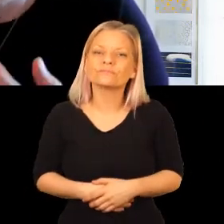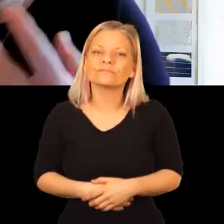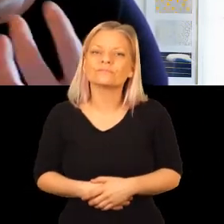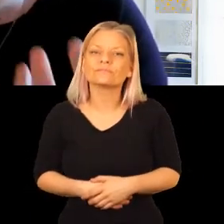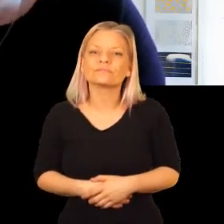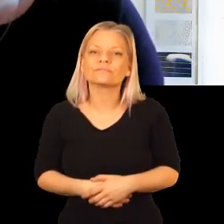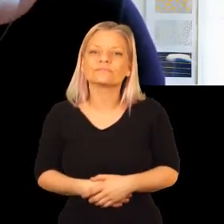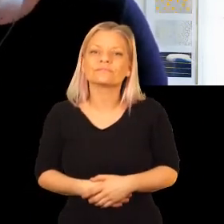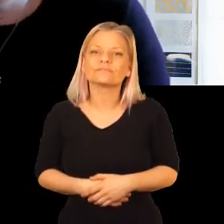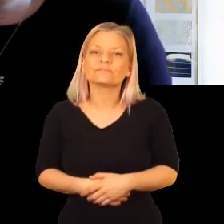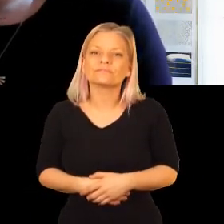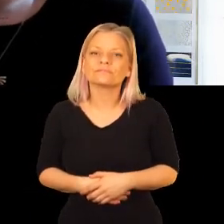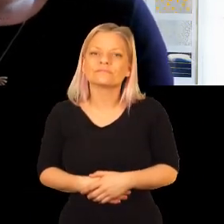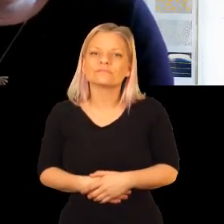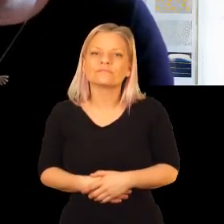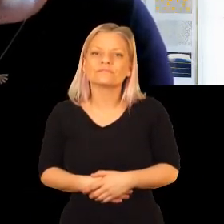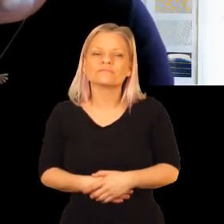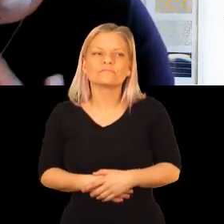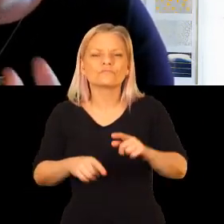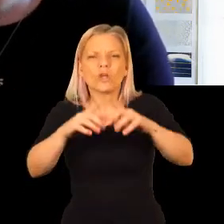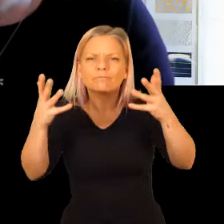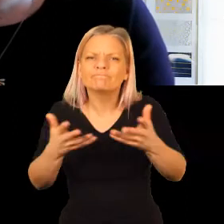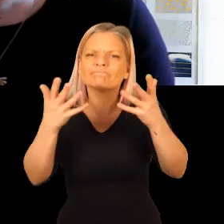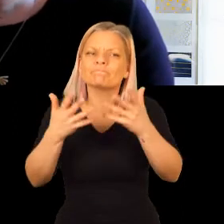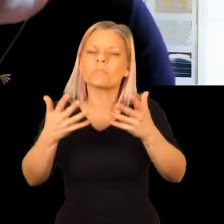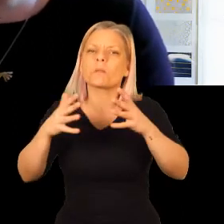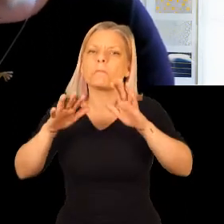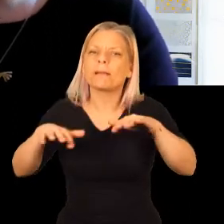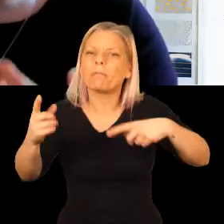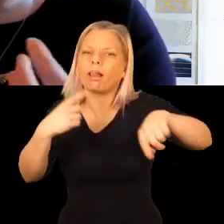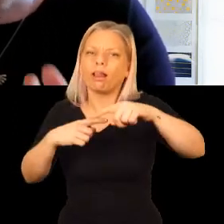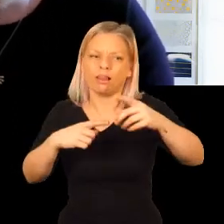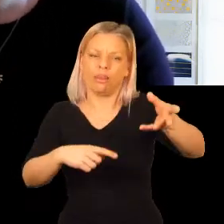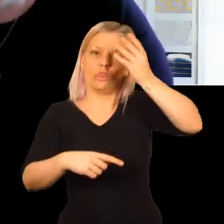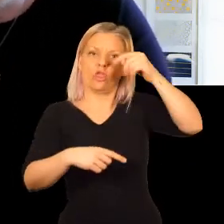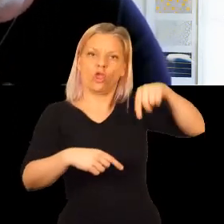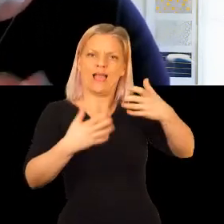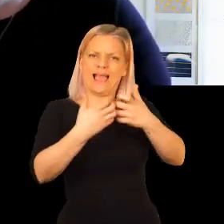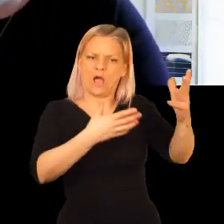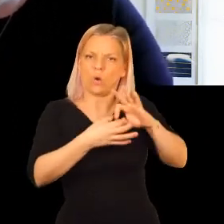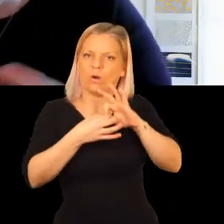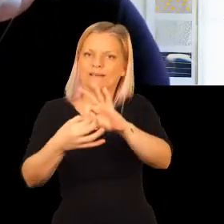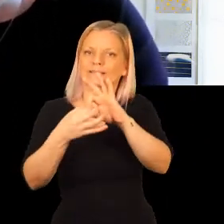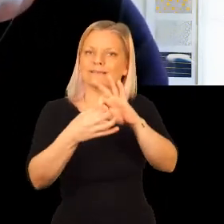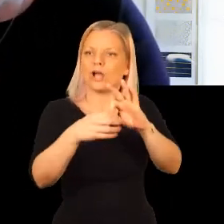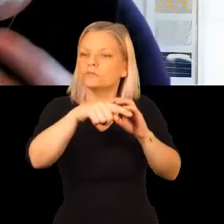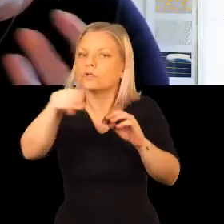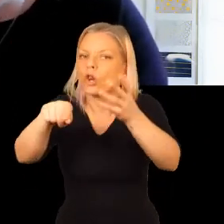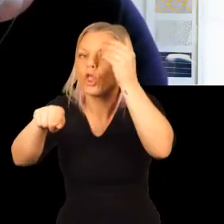we bring lived experience more to the forefront encouraging people to learn from and engage with